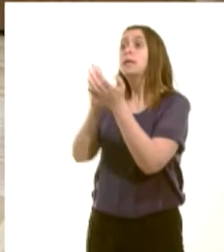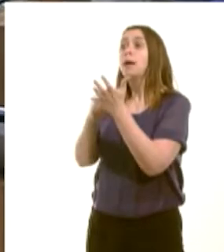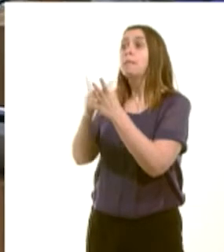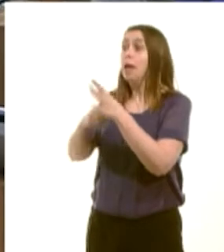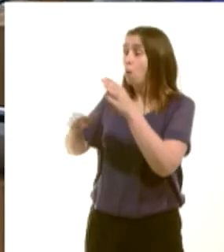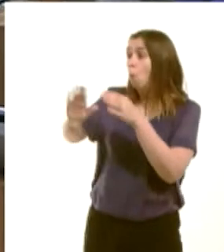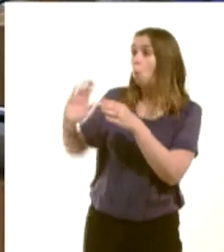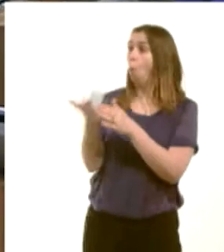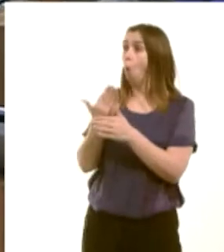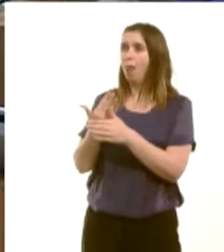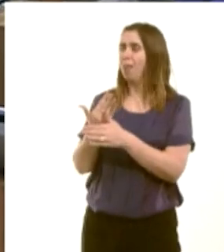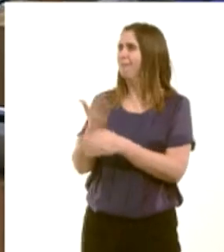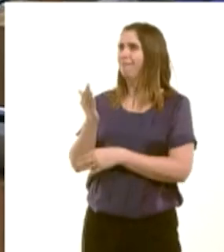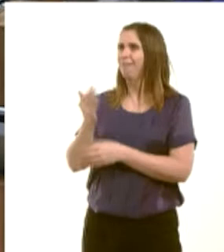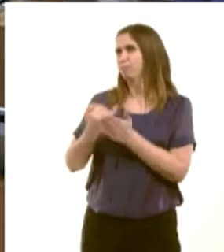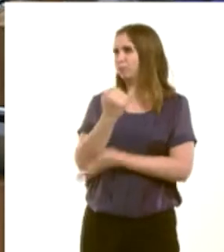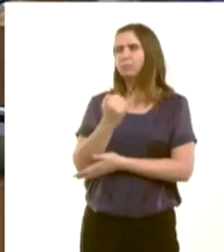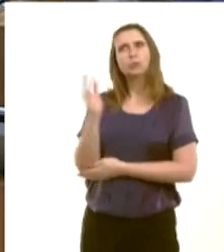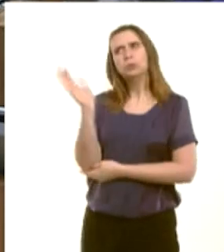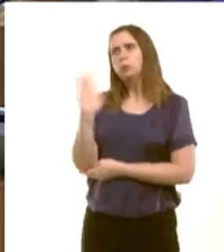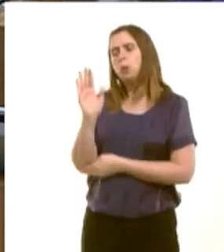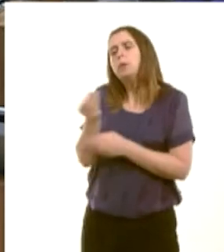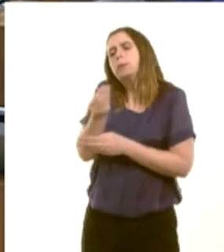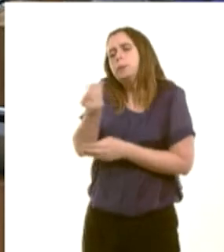vote of no confidence, not all of it, and certainly not all of the BMA in the whole